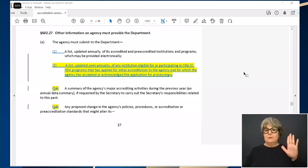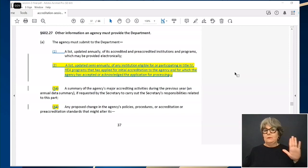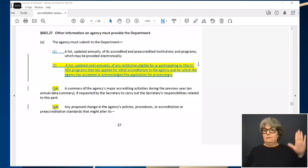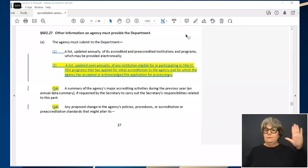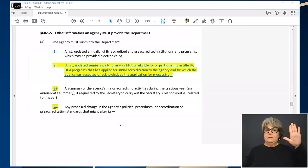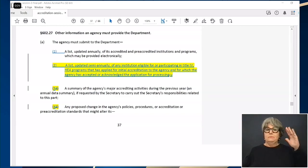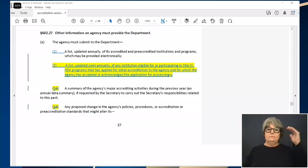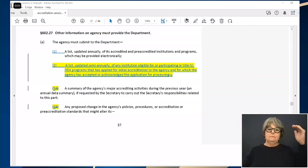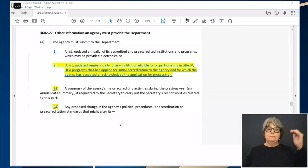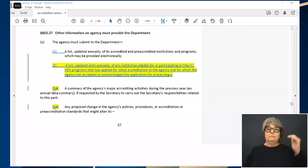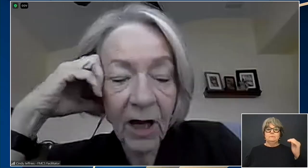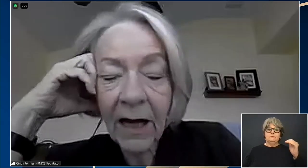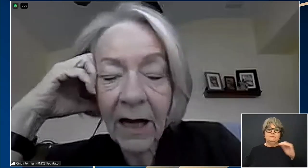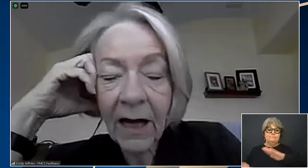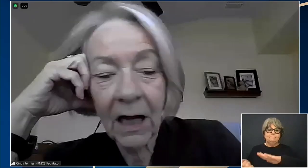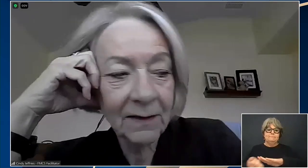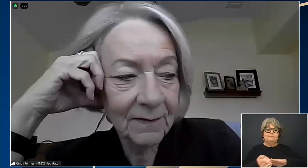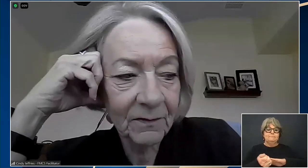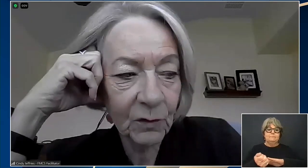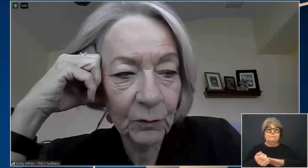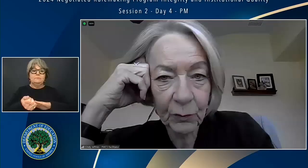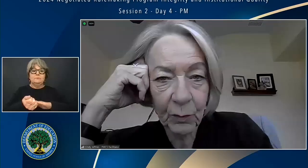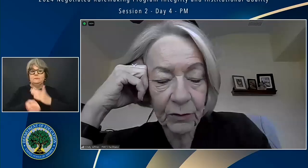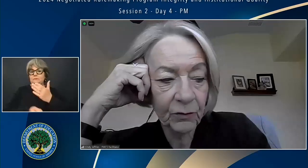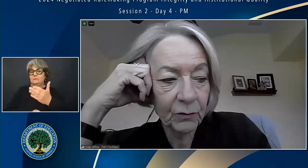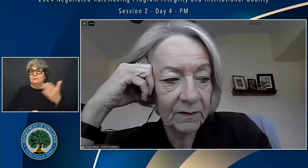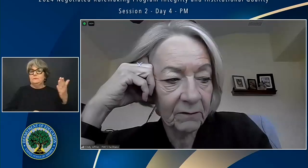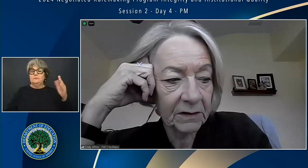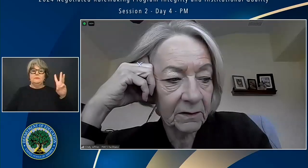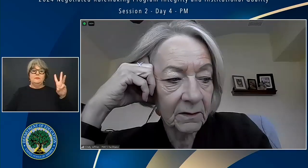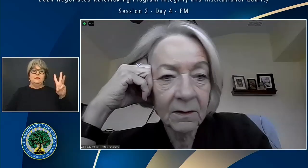temperature check on 602.27?